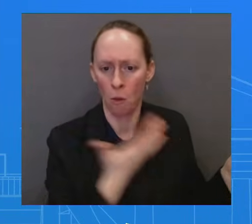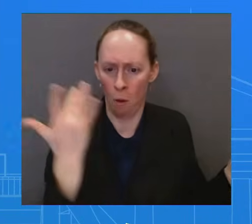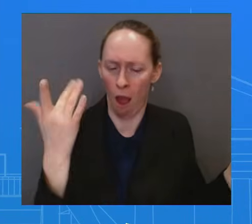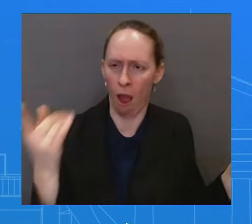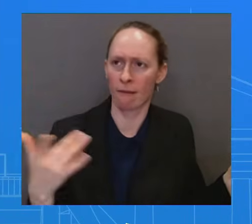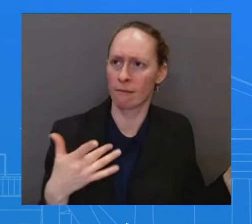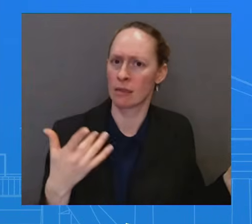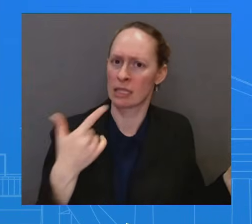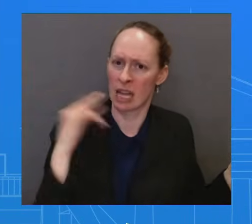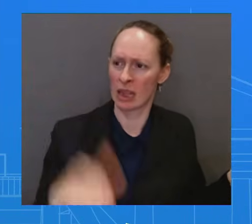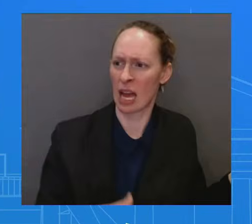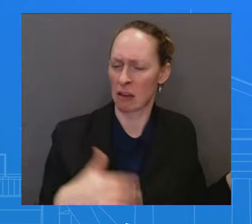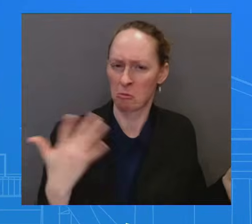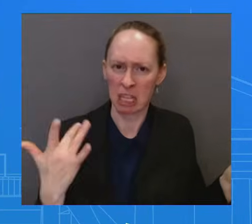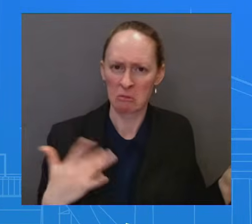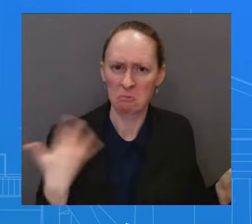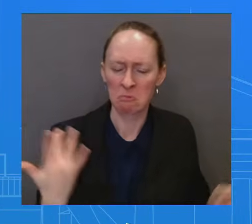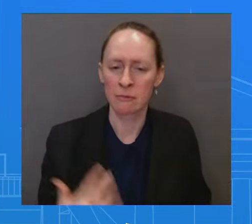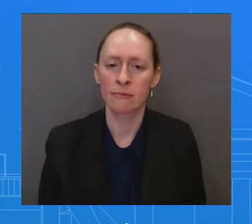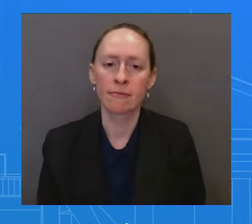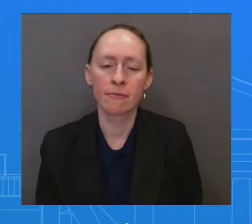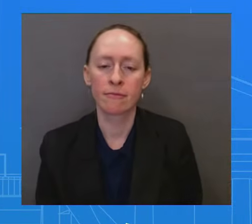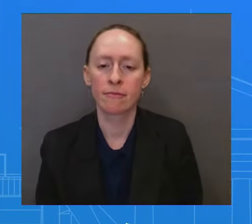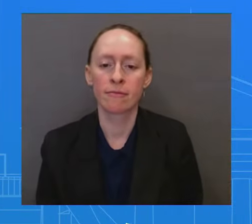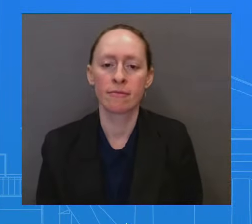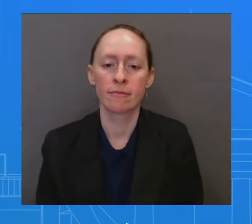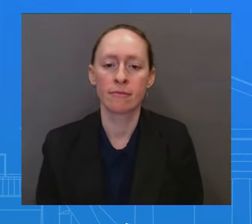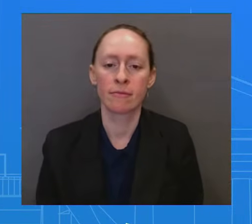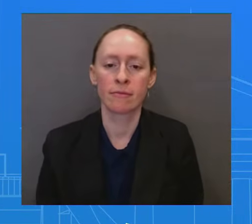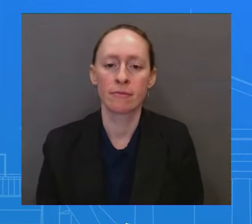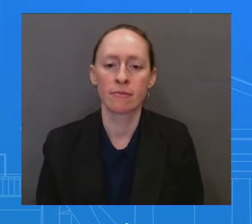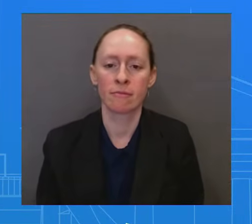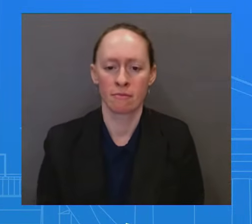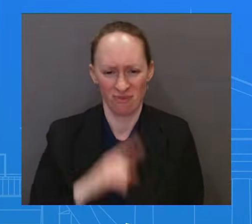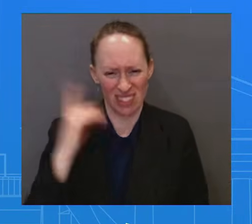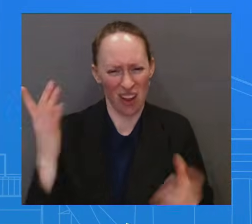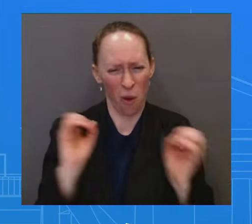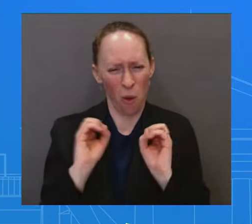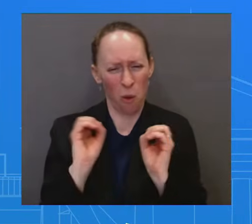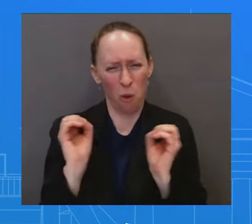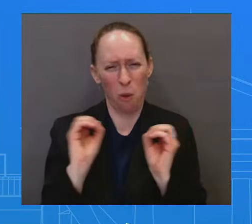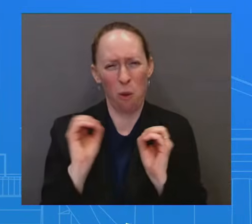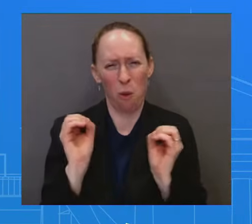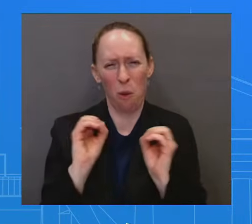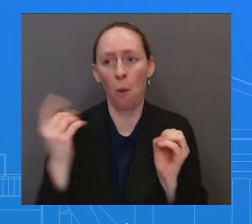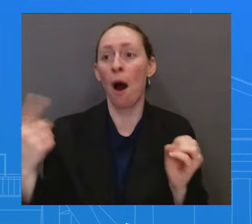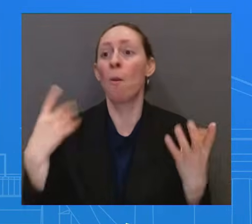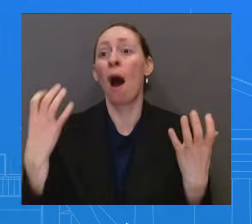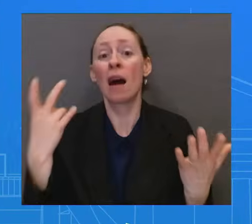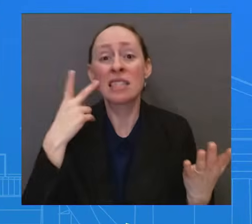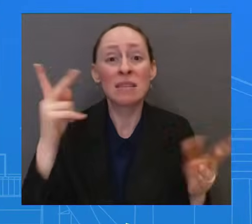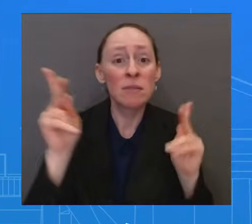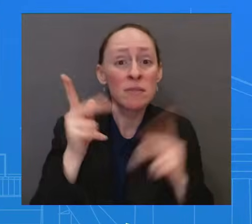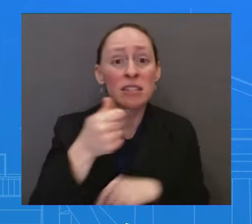The right number of casualties for civilians is zero. We've been very clear about that. And it was appropriate, since the Vice President was --